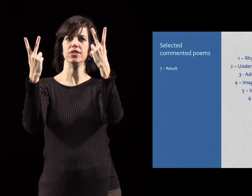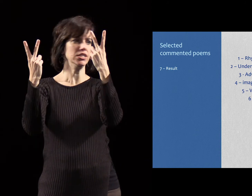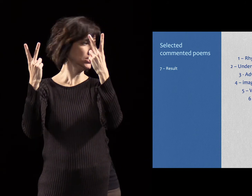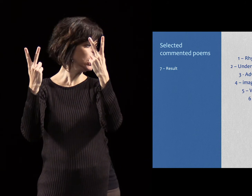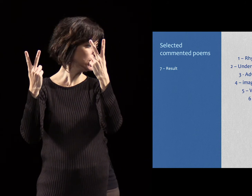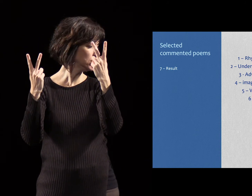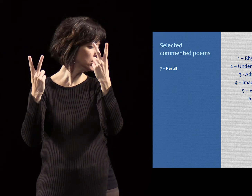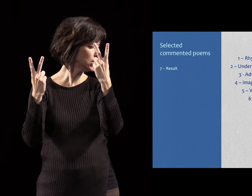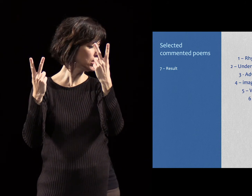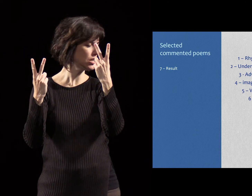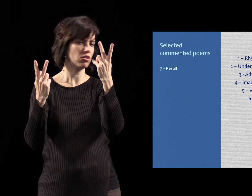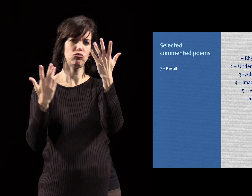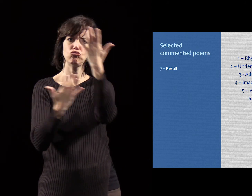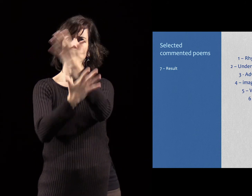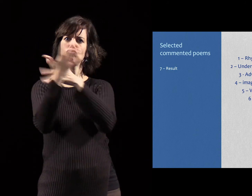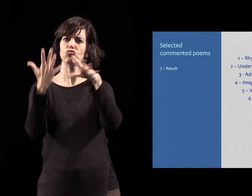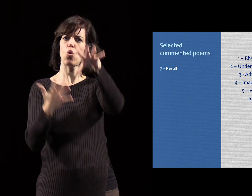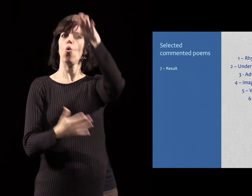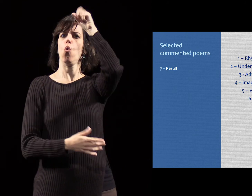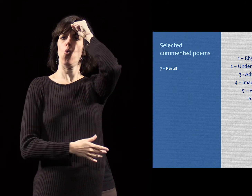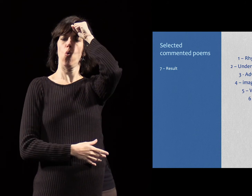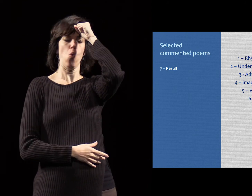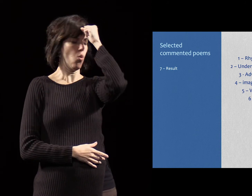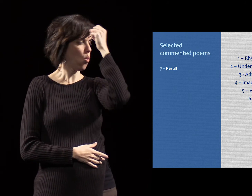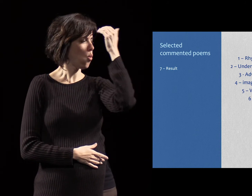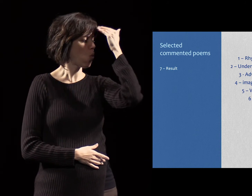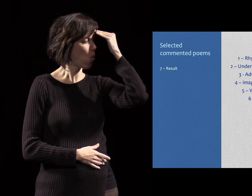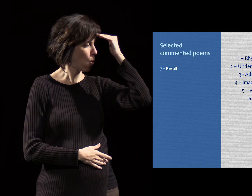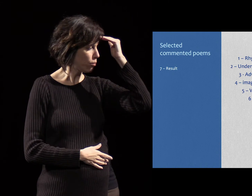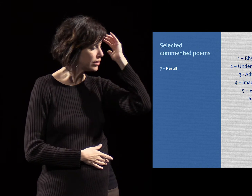Number 4 we have visual image narrative.